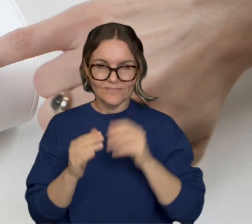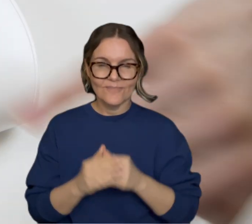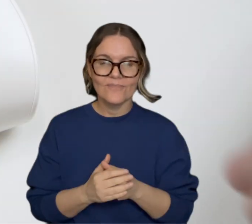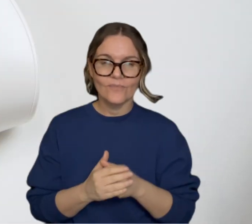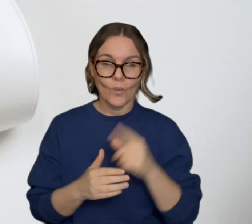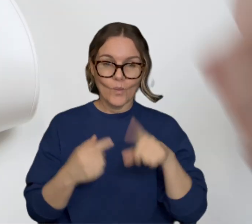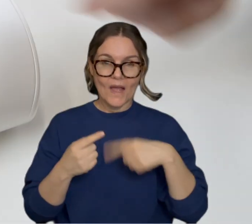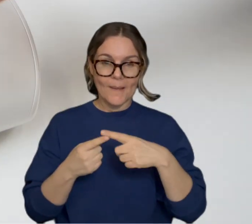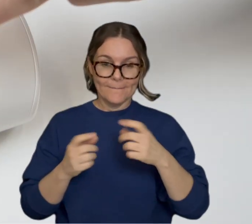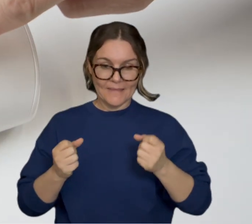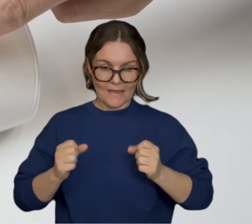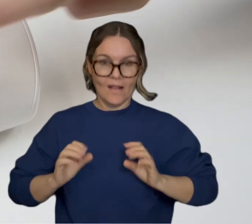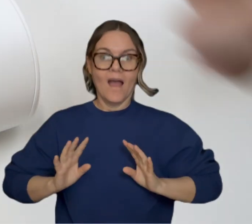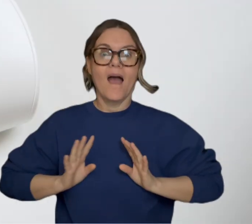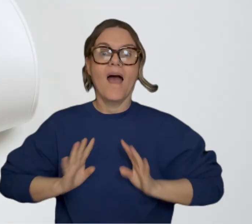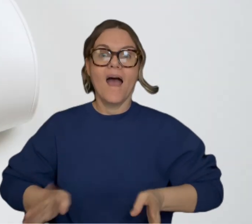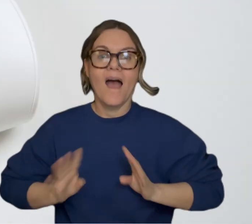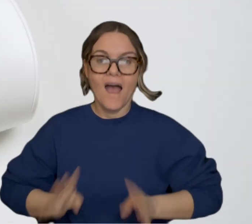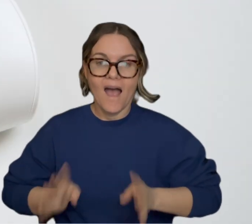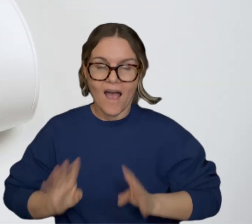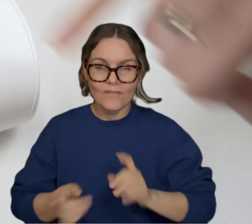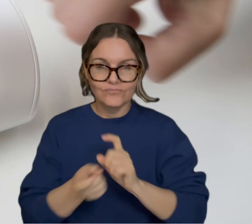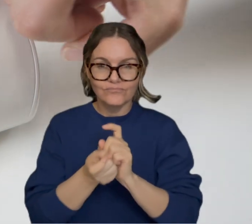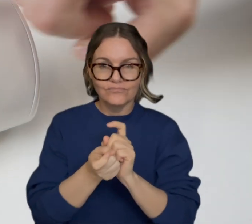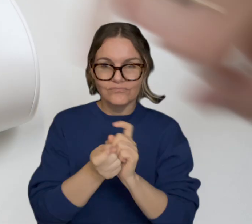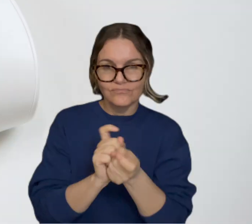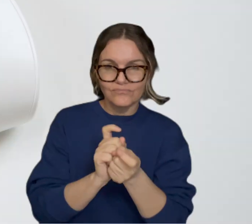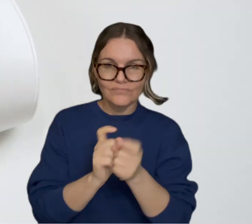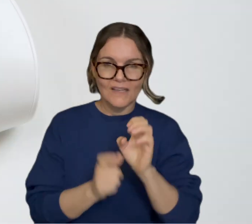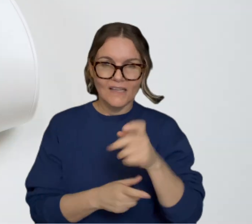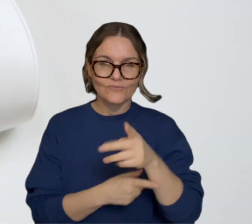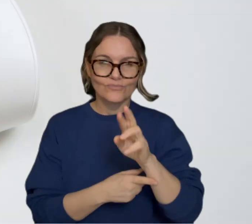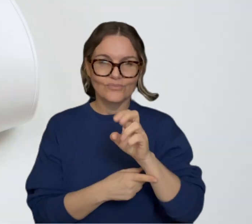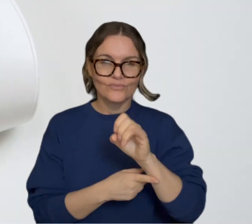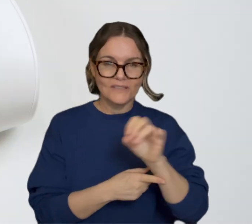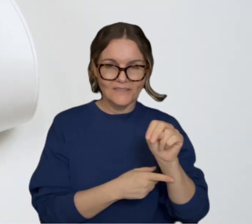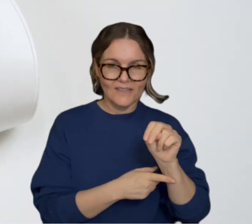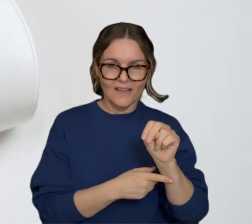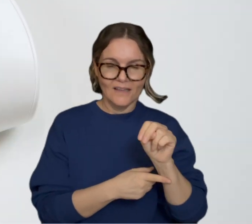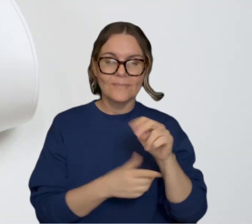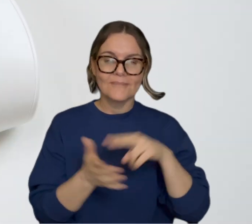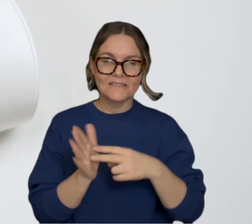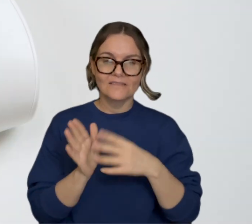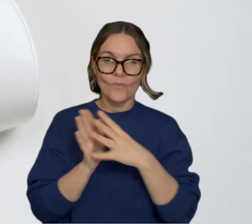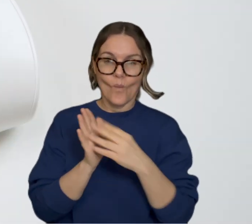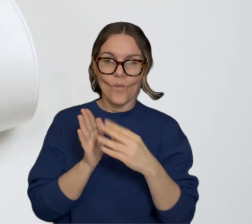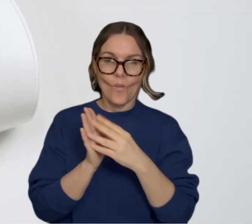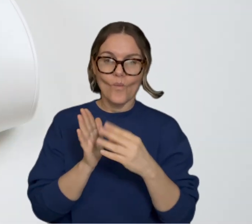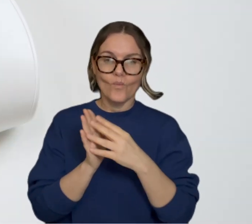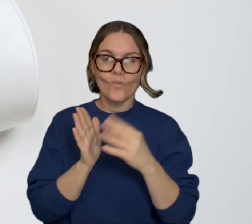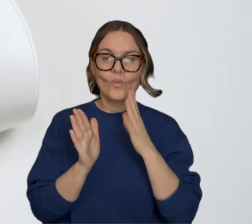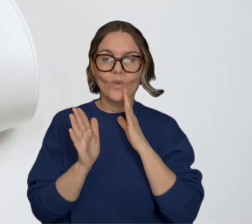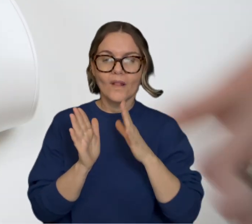at level six you move from massage mode to expression mode the suck pattern will go slower